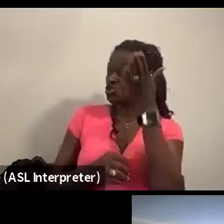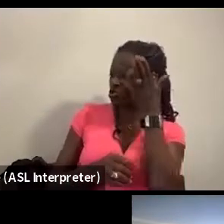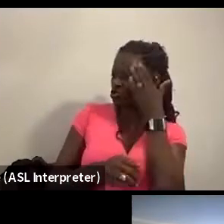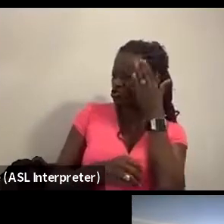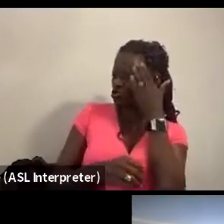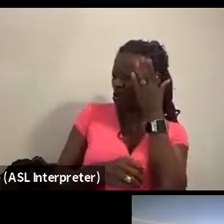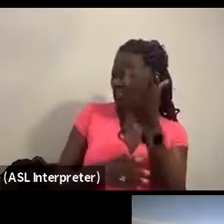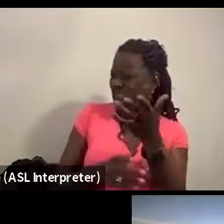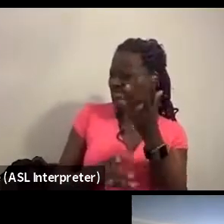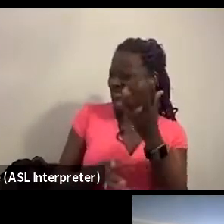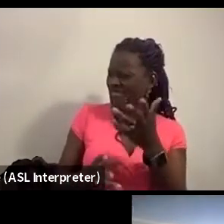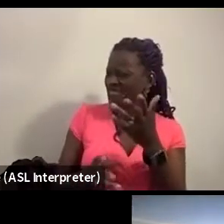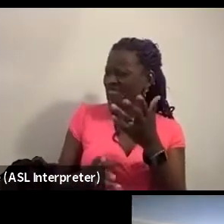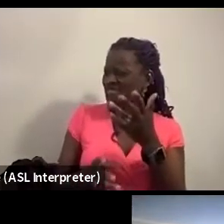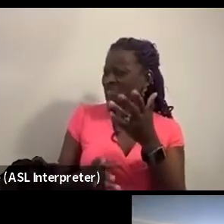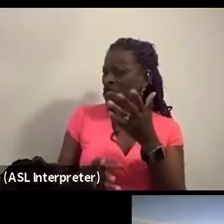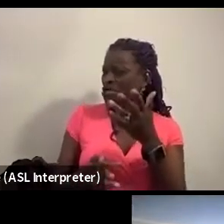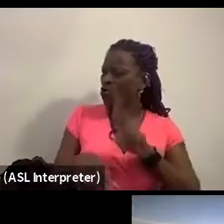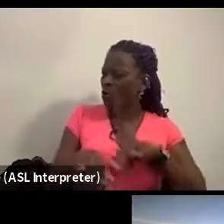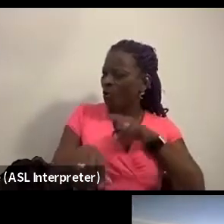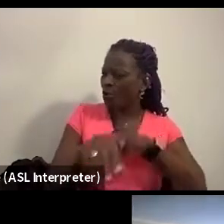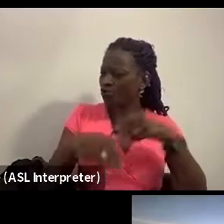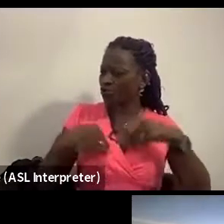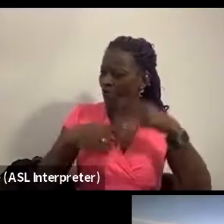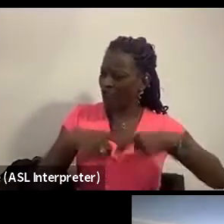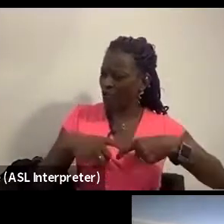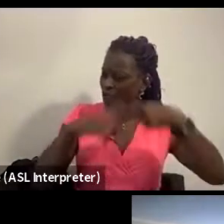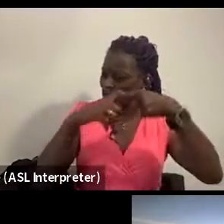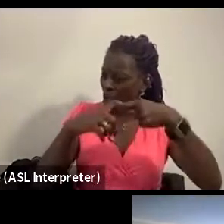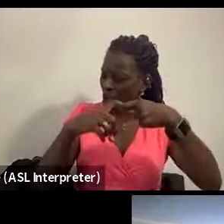how long this one will last before we can get back to that vaccine?